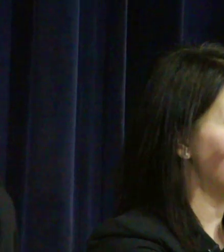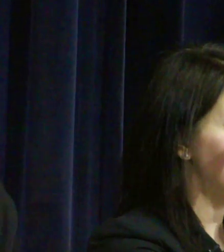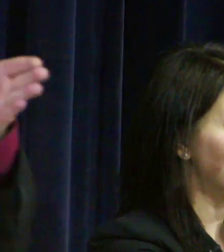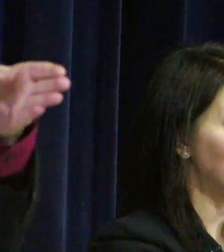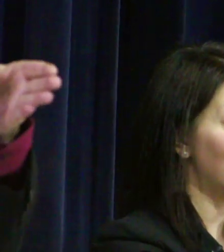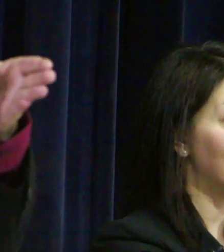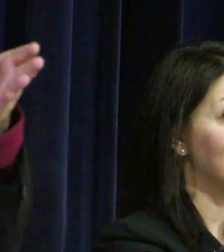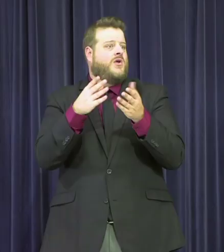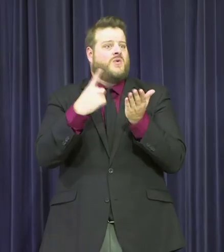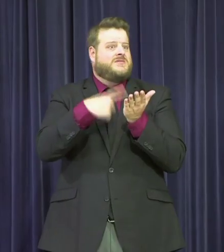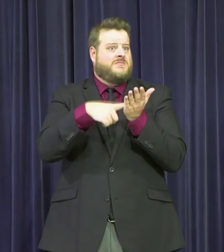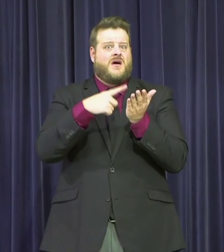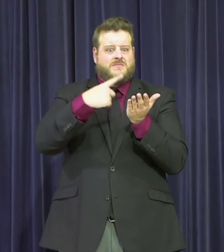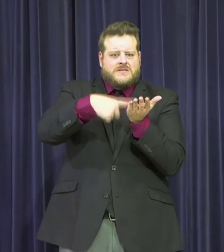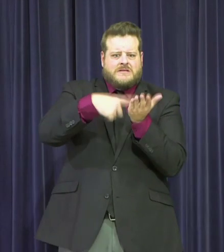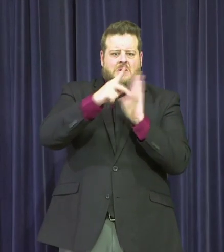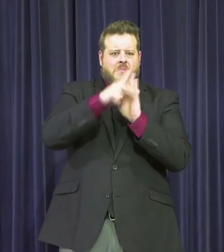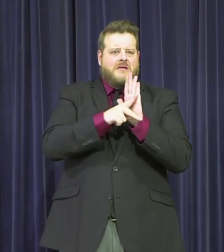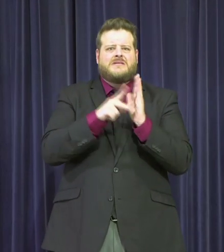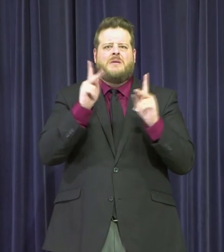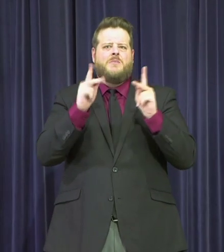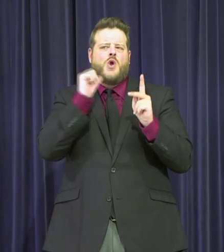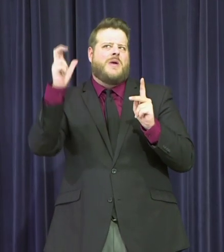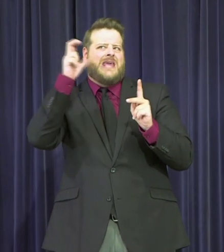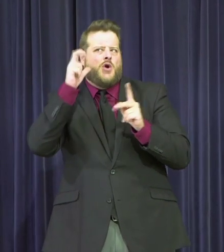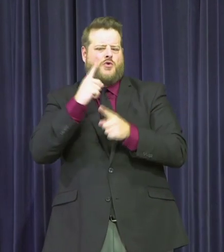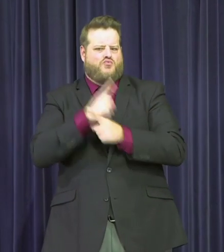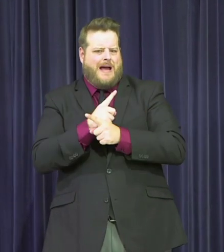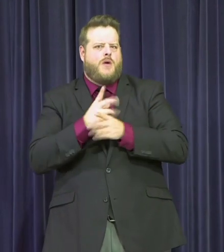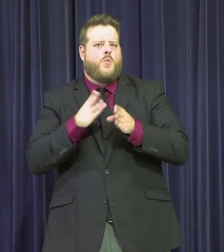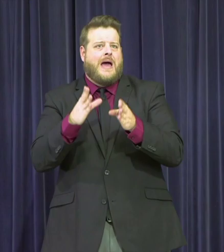right if people do not hear it in the right way, it can get misunderstood.